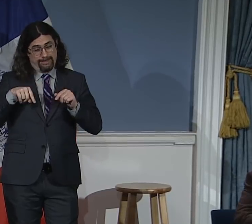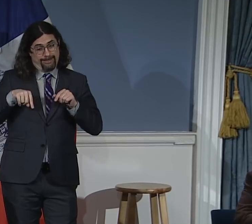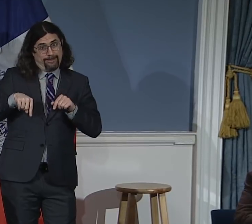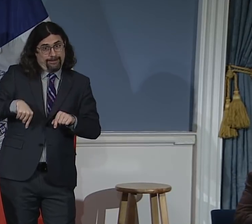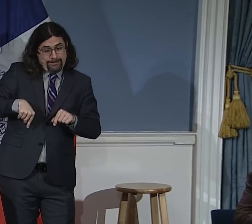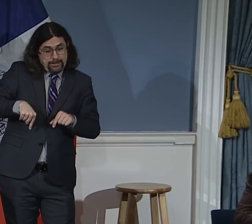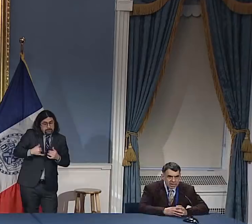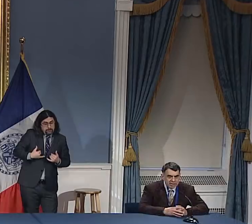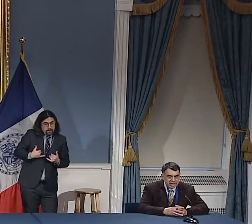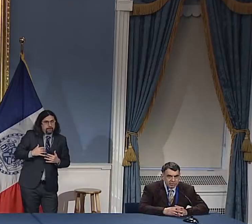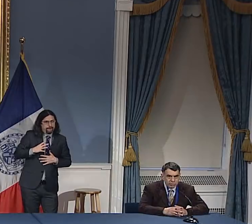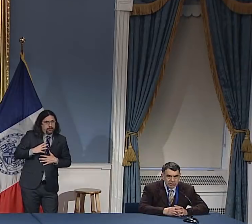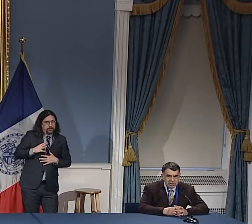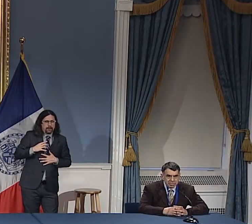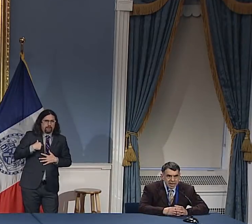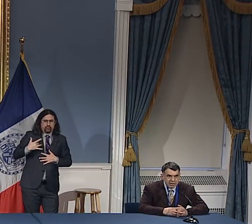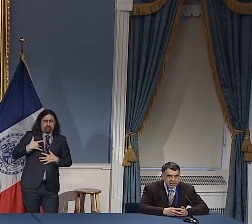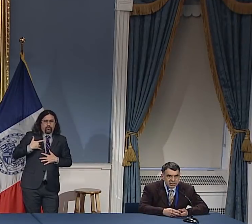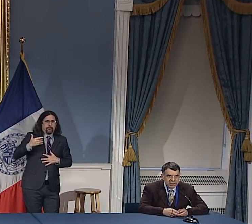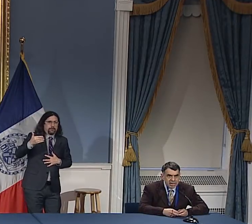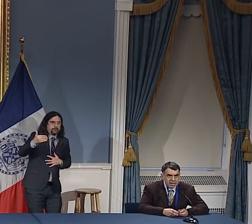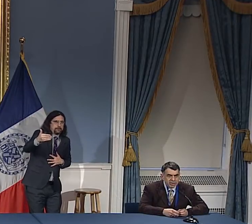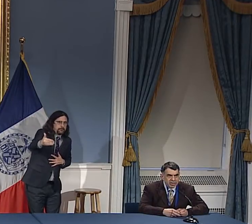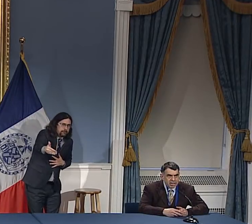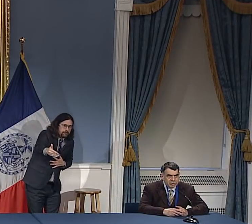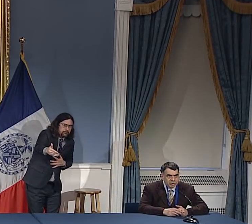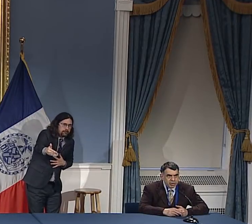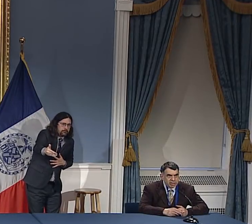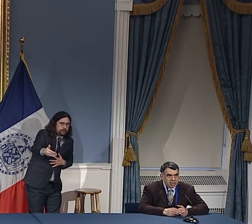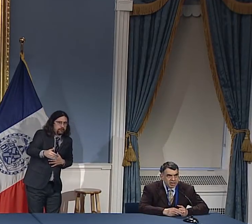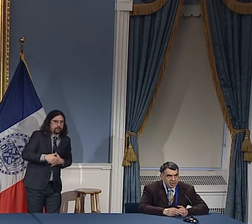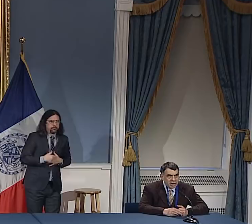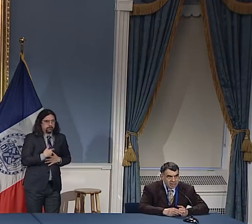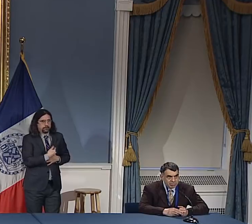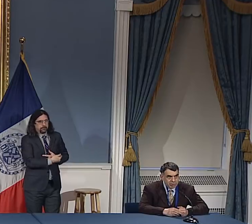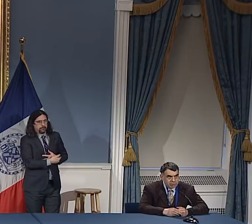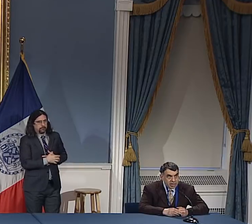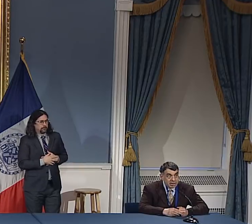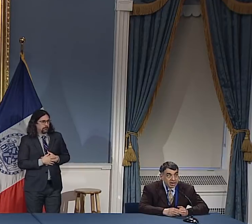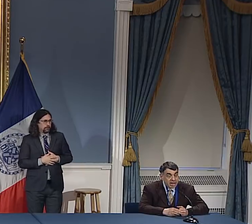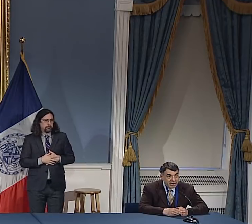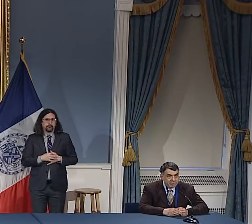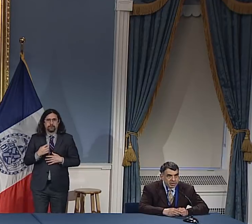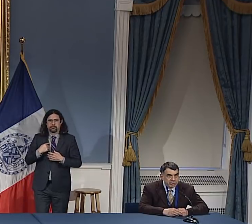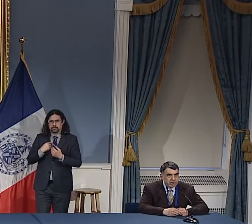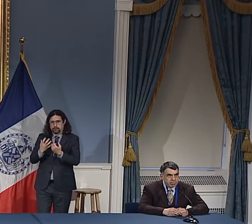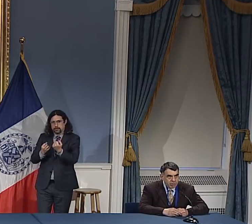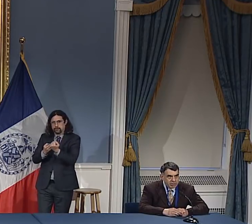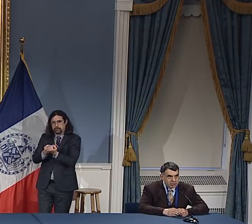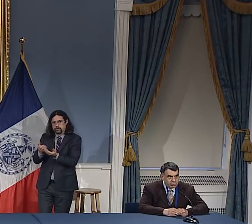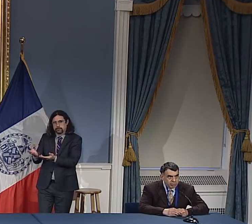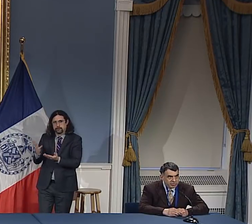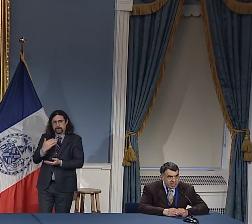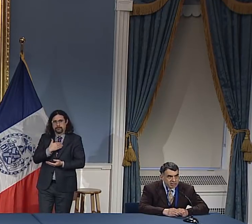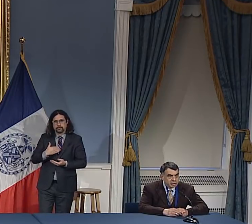FORWARD, BUT I DON'T SEE IT AS A AMJOR PROBLEM AT THIS POINT. DR. KATZ, DO YOU WANT TO ADD?